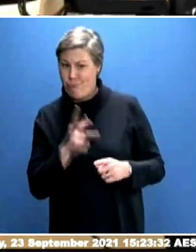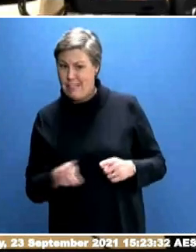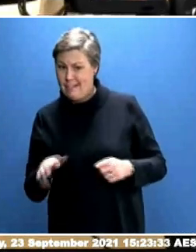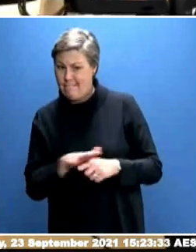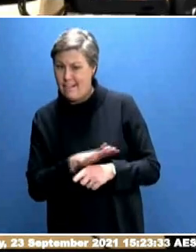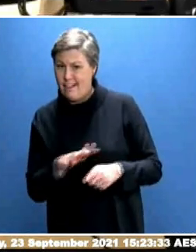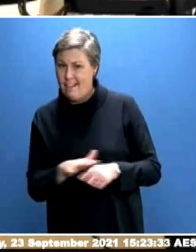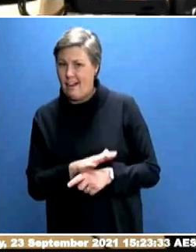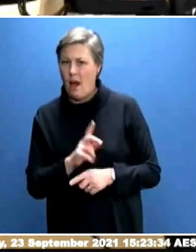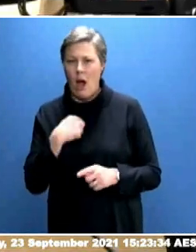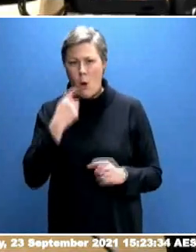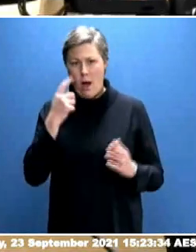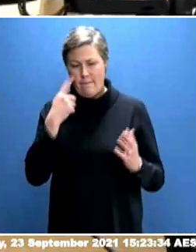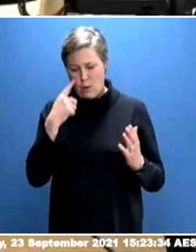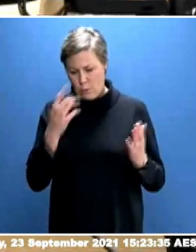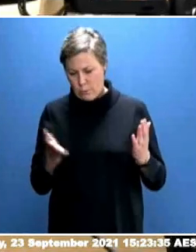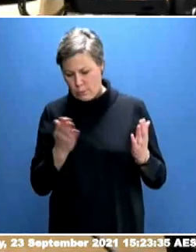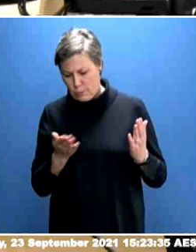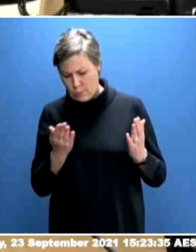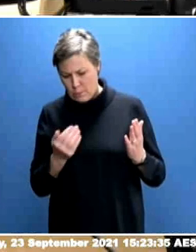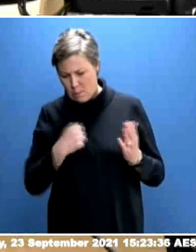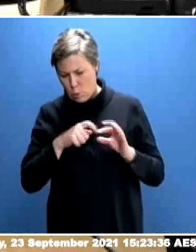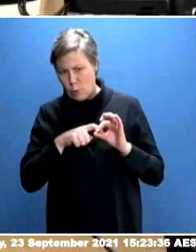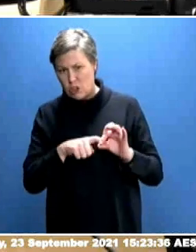a look to see what else there was because there was quite a few other